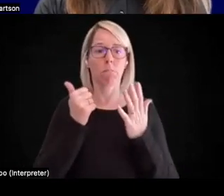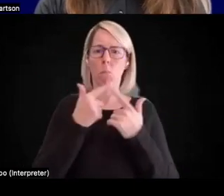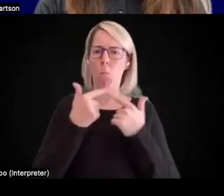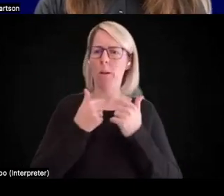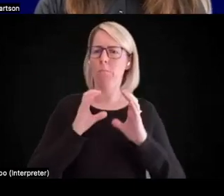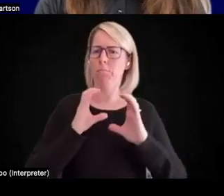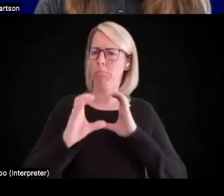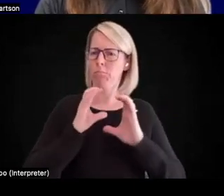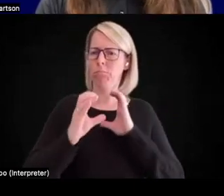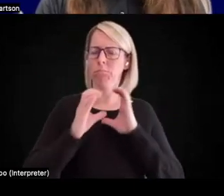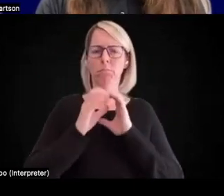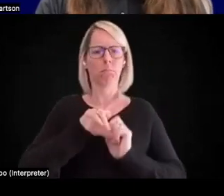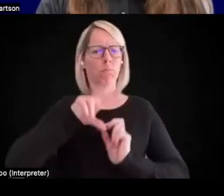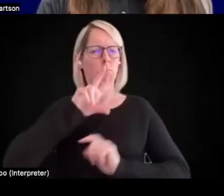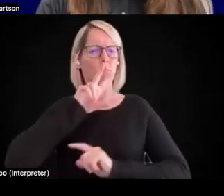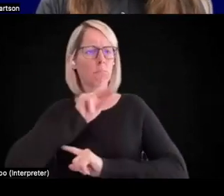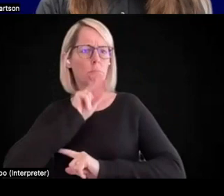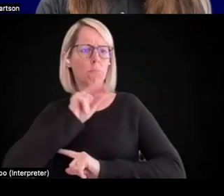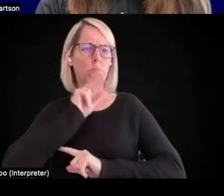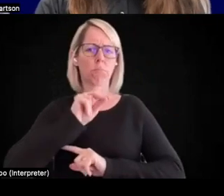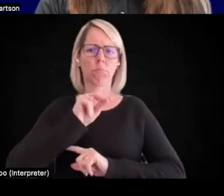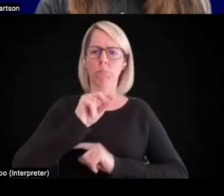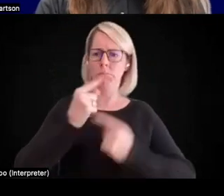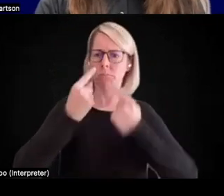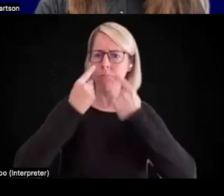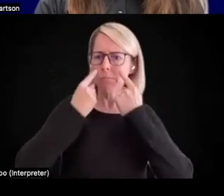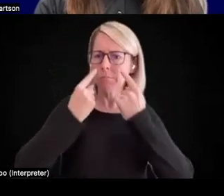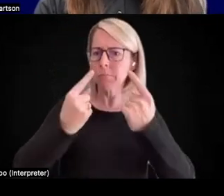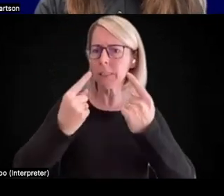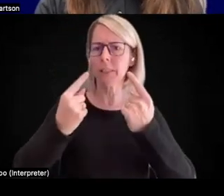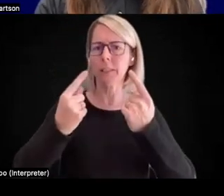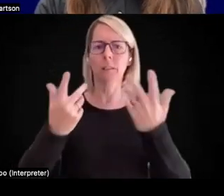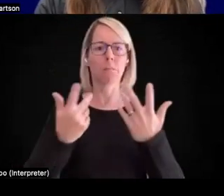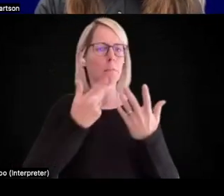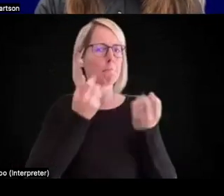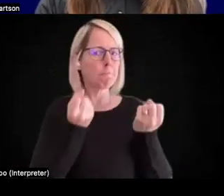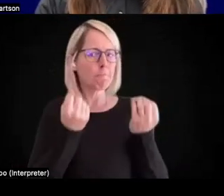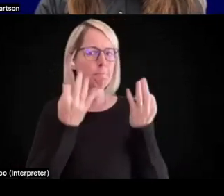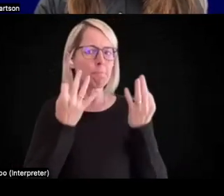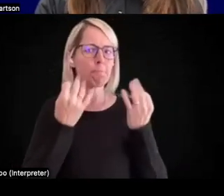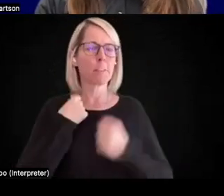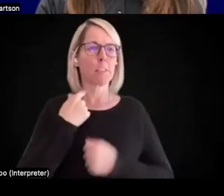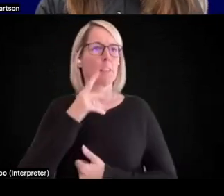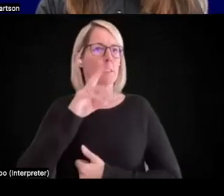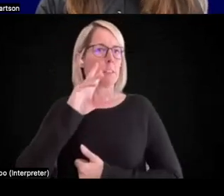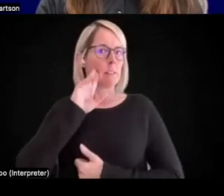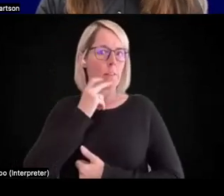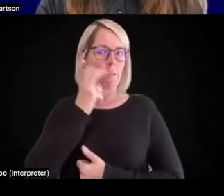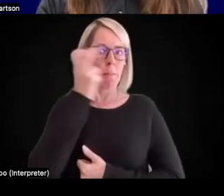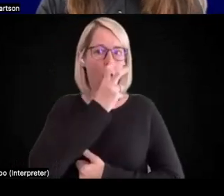deafblind learner has fragmented auditory and visual information received, fragmented